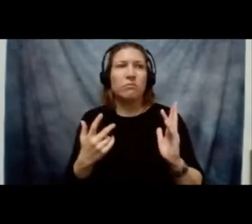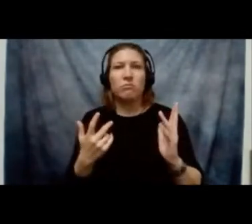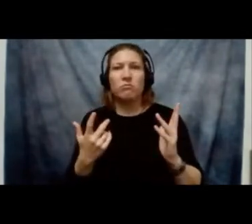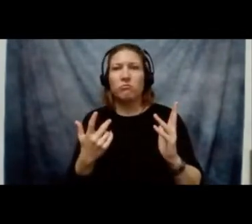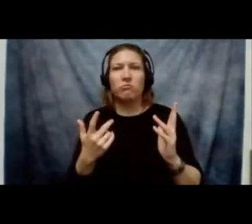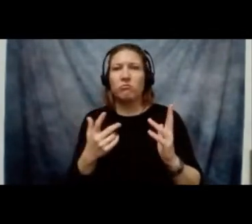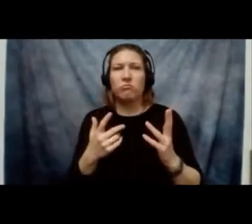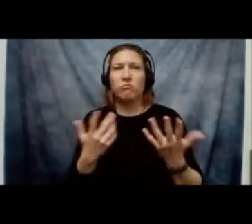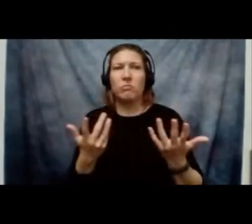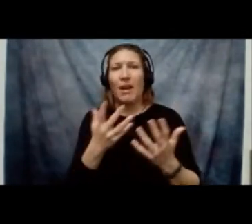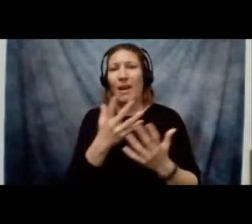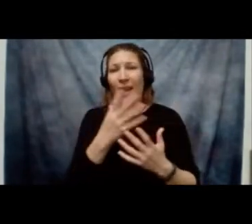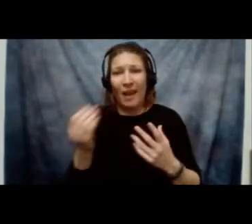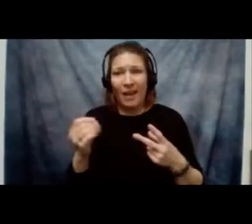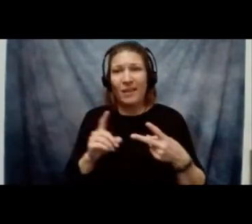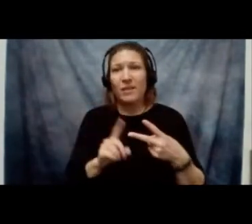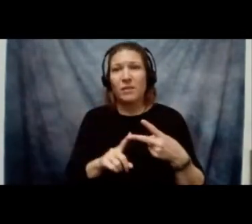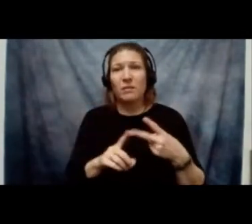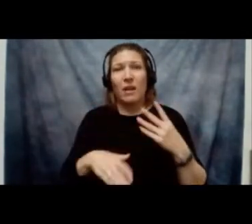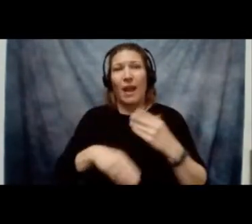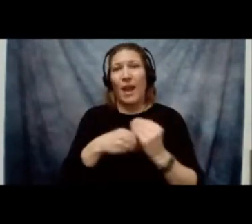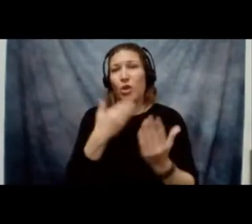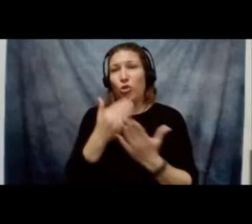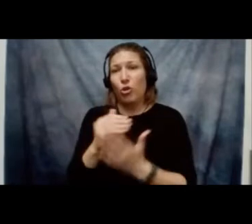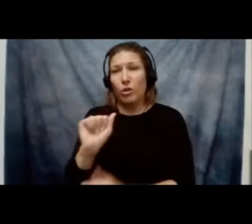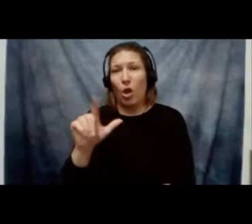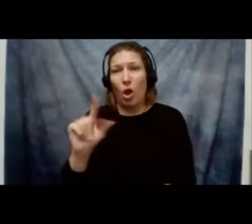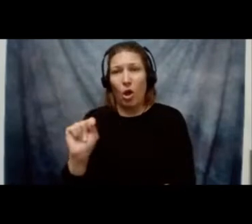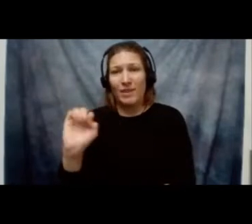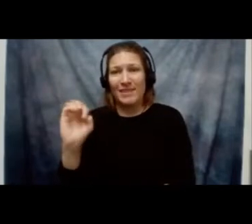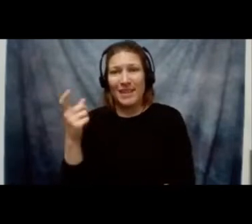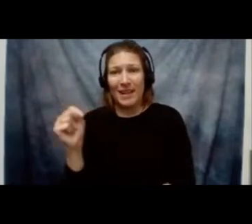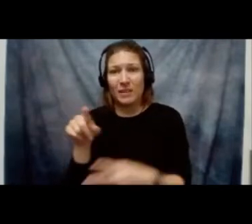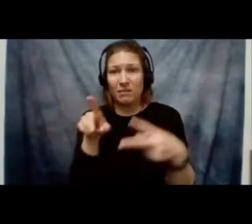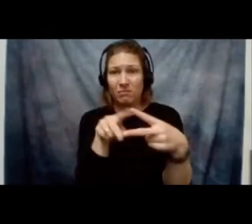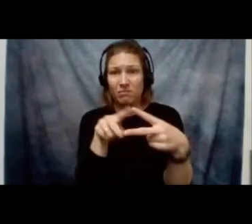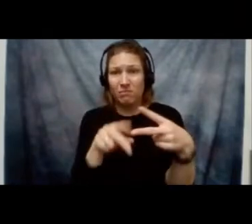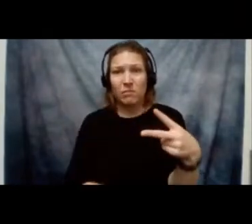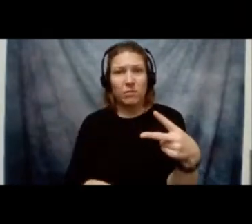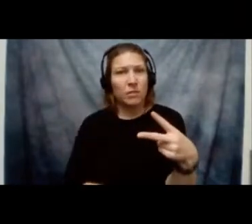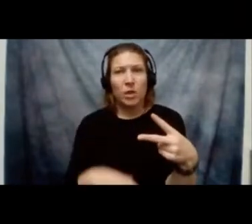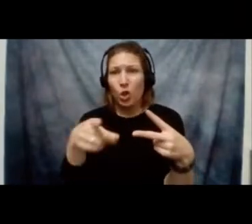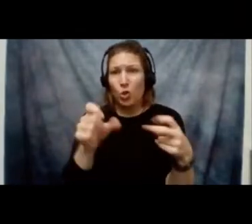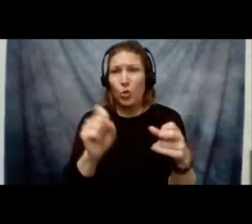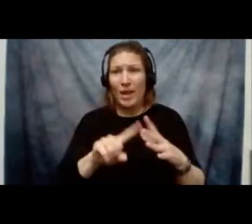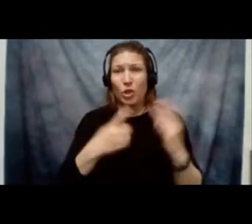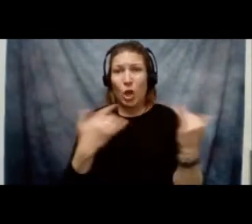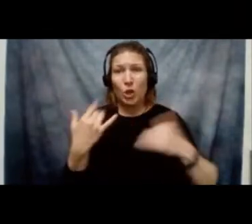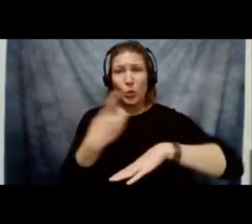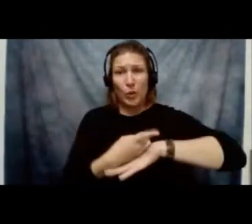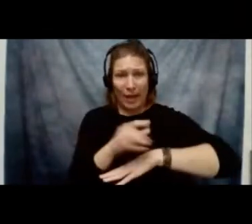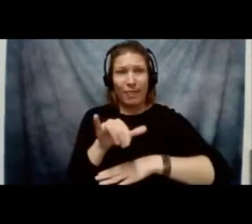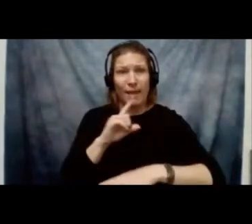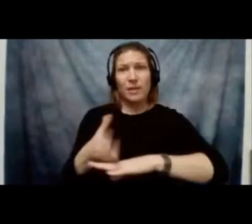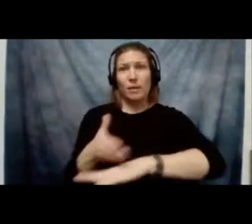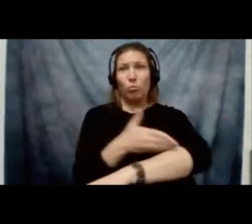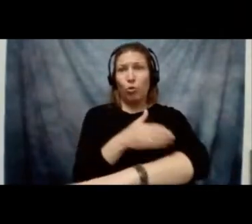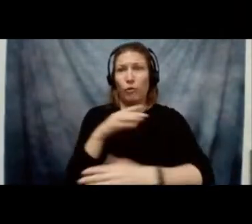improving your content you can start that today there are a number of websites that that have